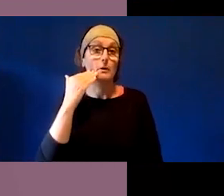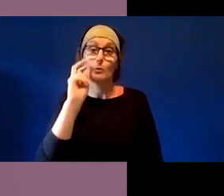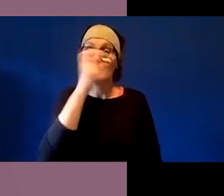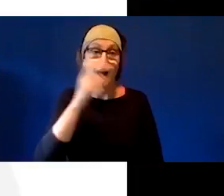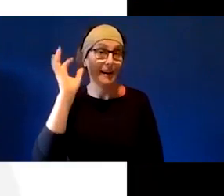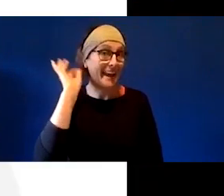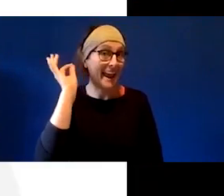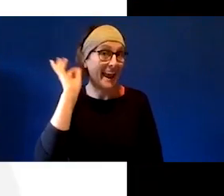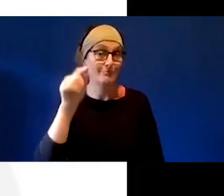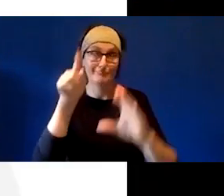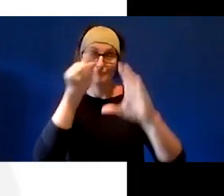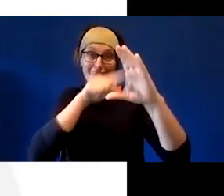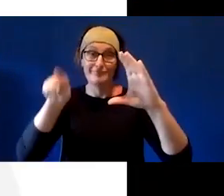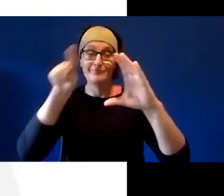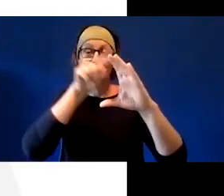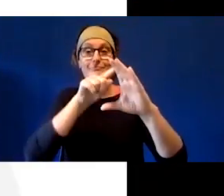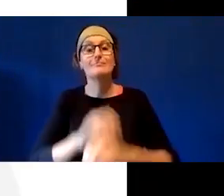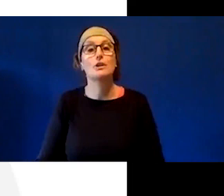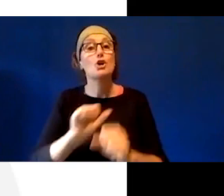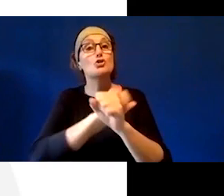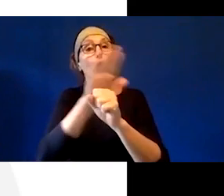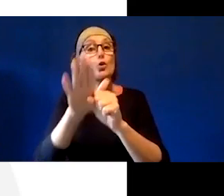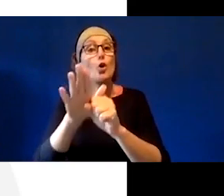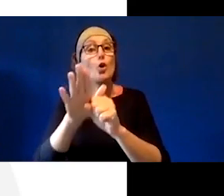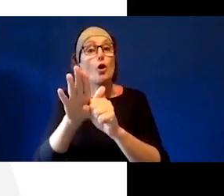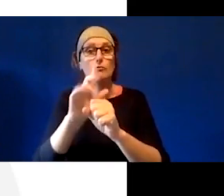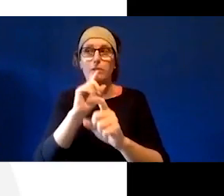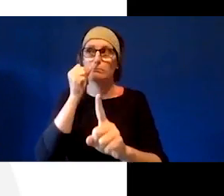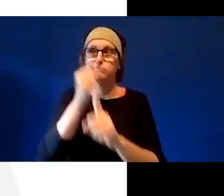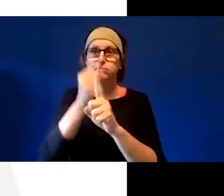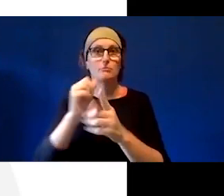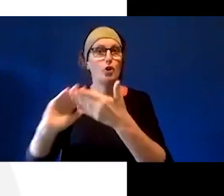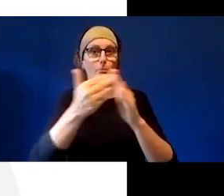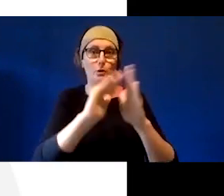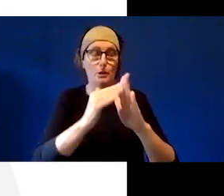The impact of COVID-19 on our community is immense.